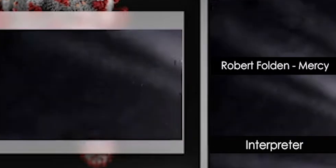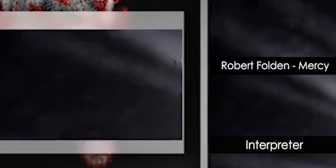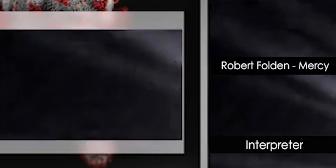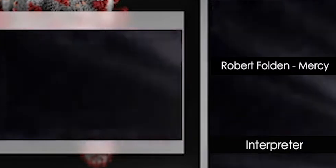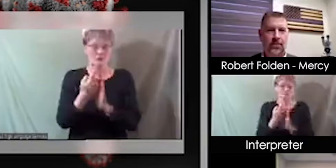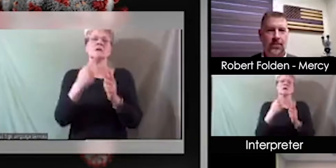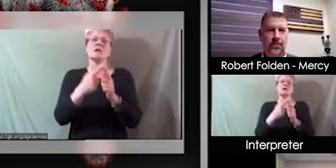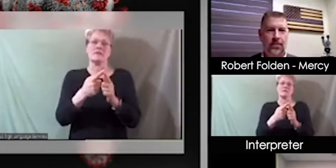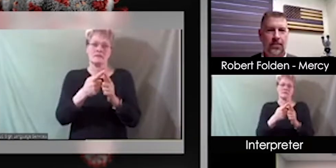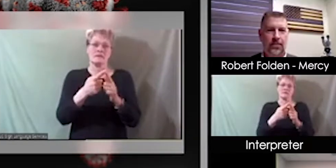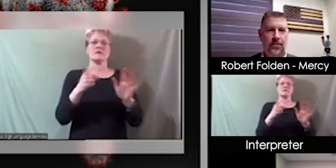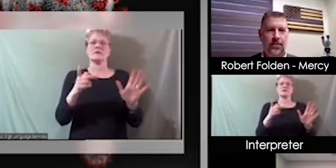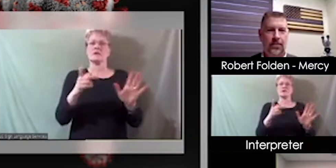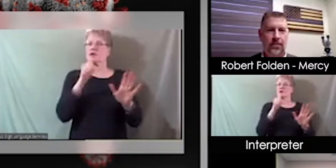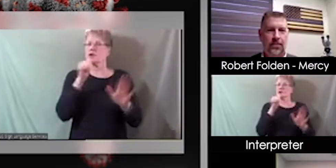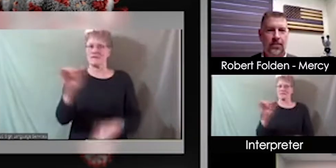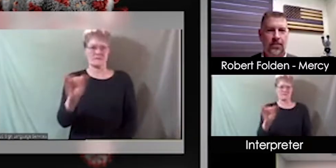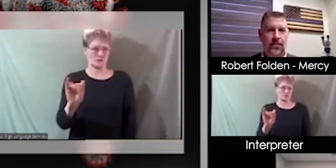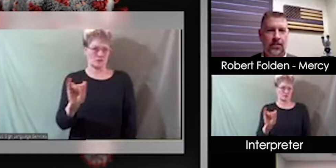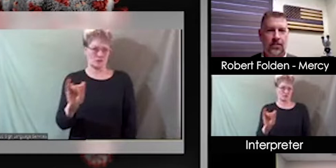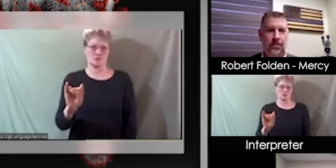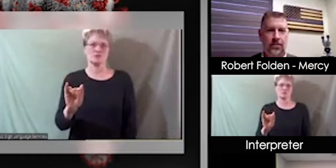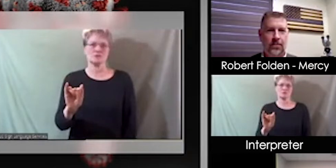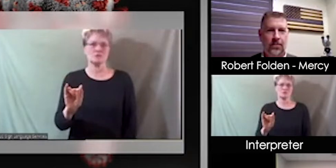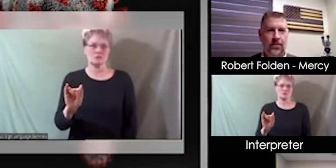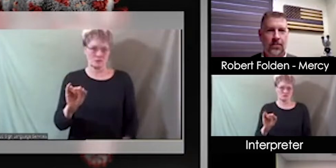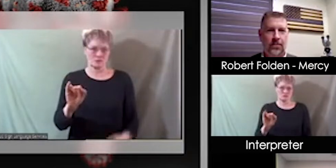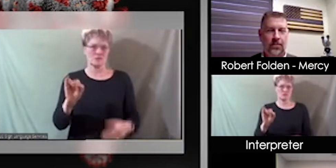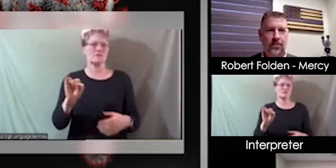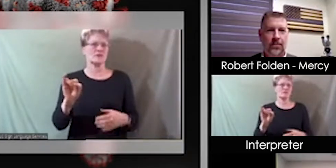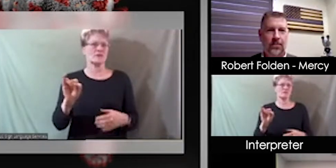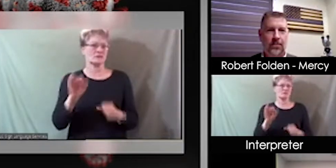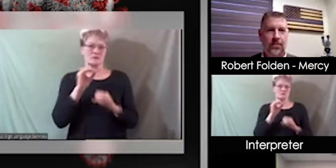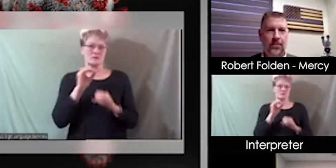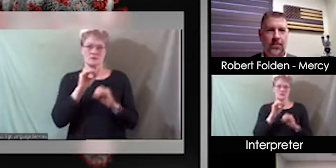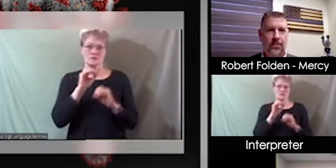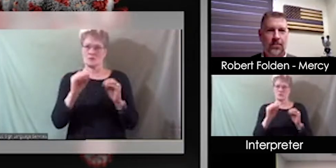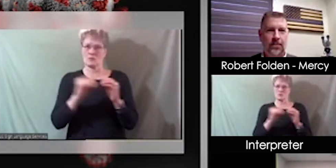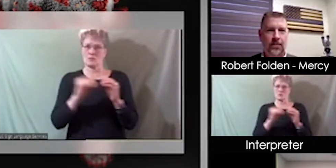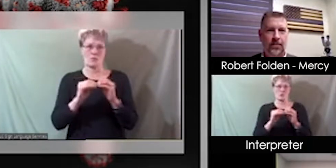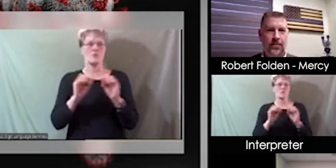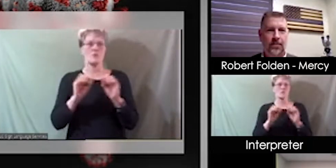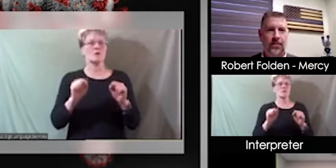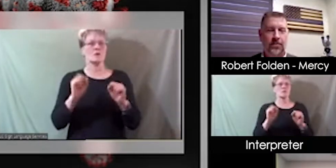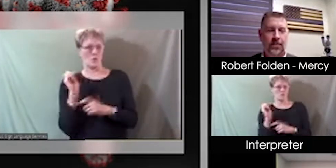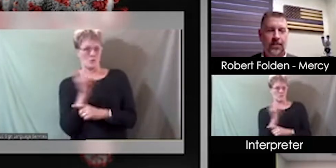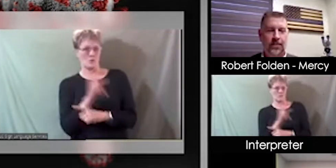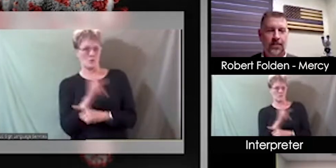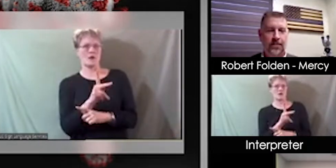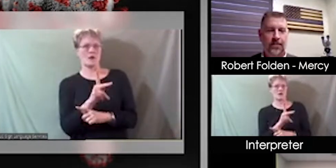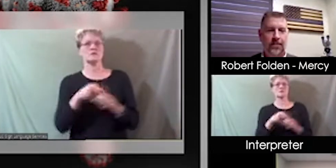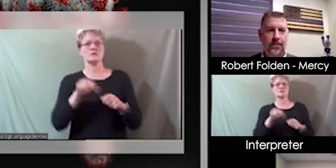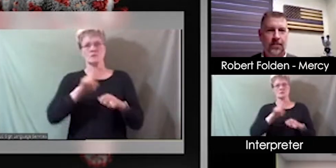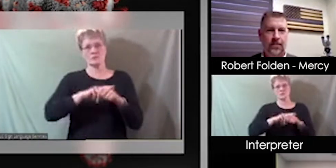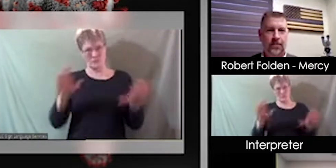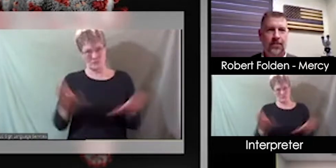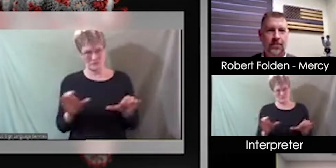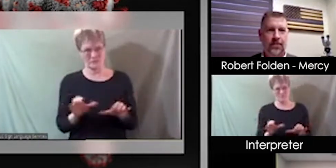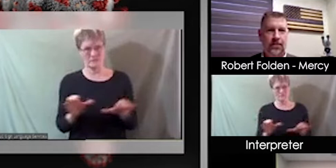would not be infectious any longer and would be able to return to their normal activities.